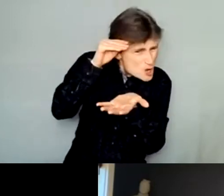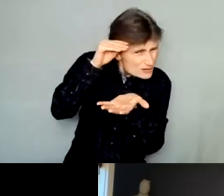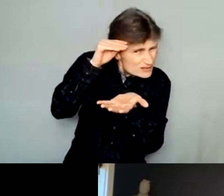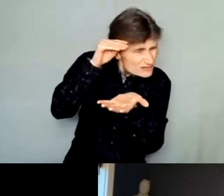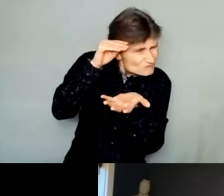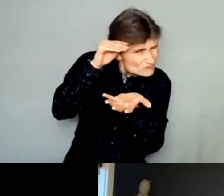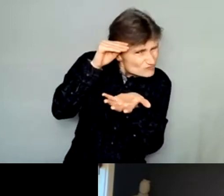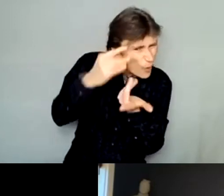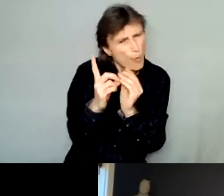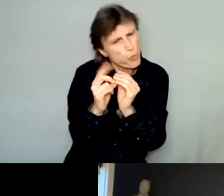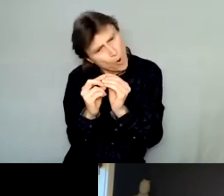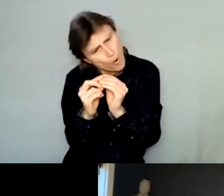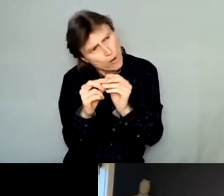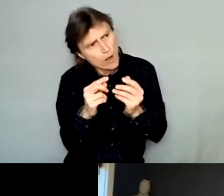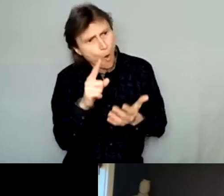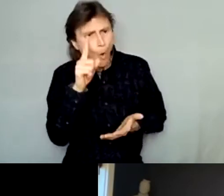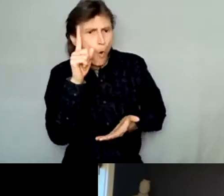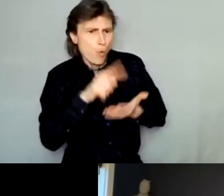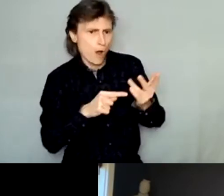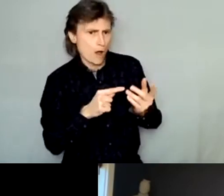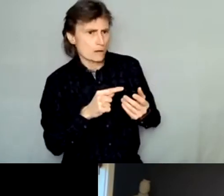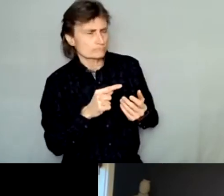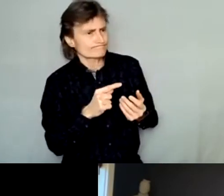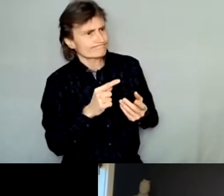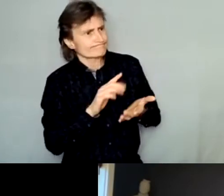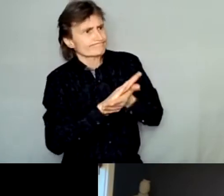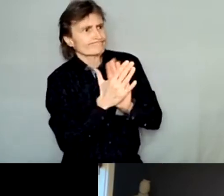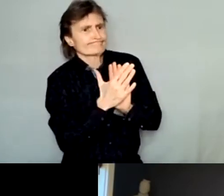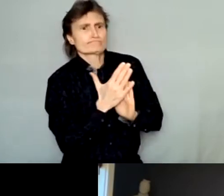Again, I'm not telling anybody in this group something you don't already know, which is